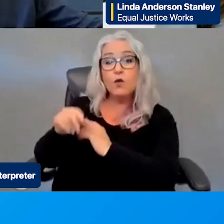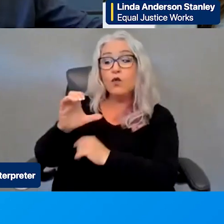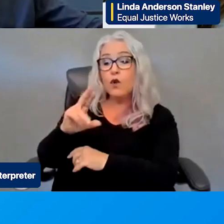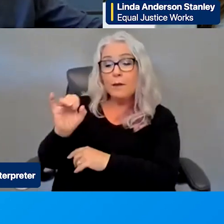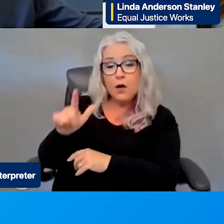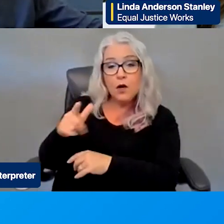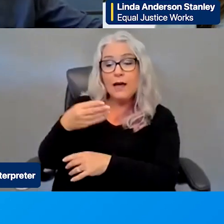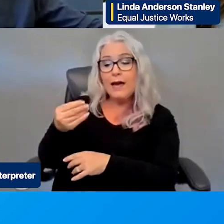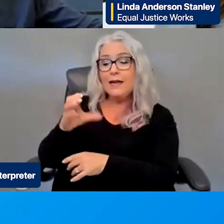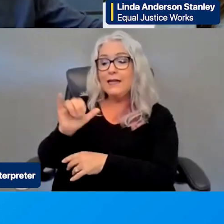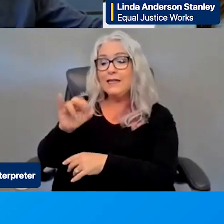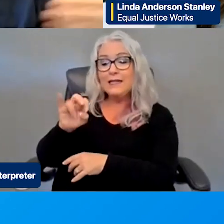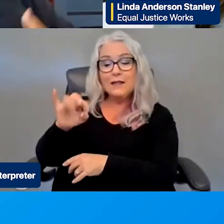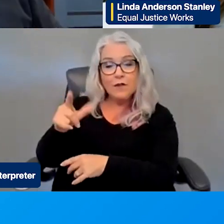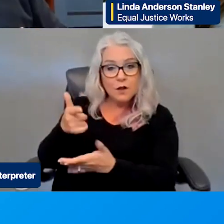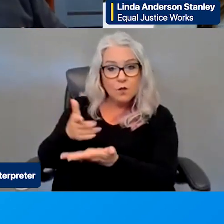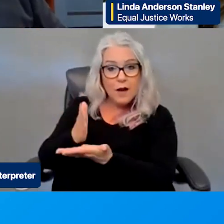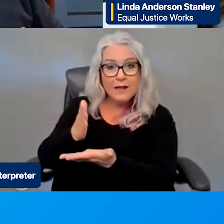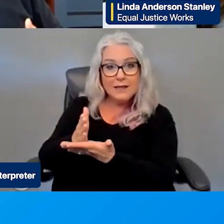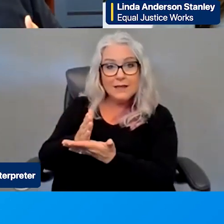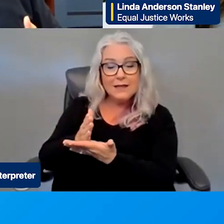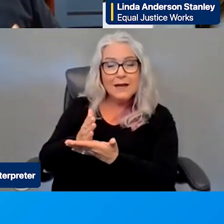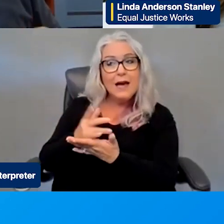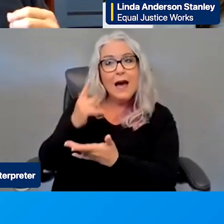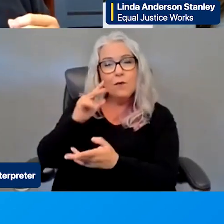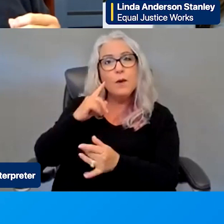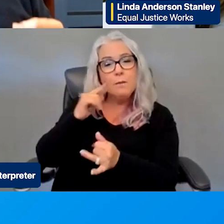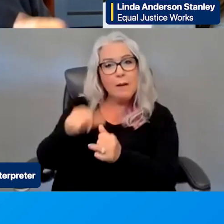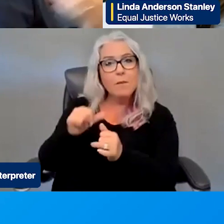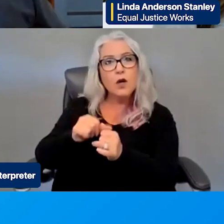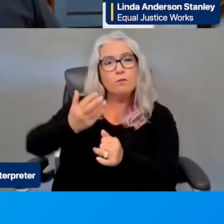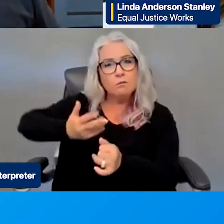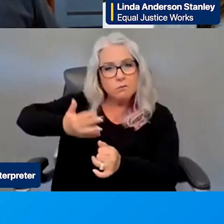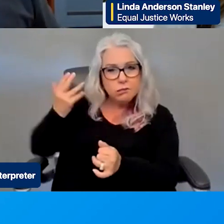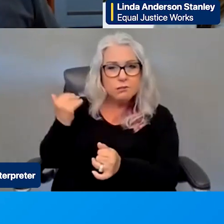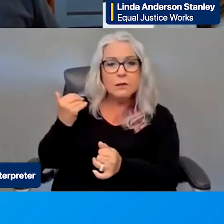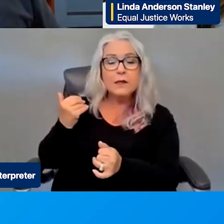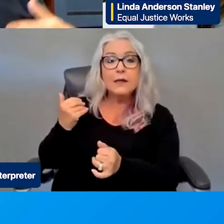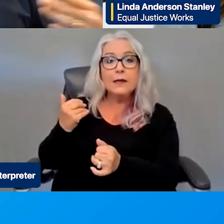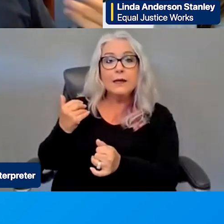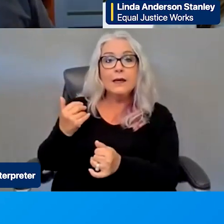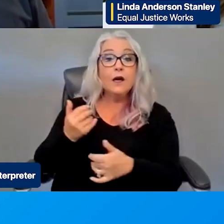law and I'm looking at cases that preceded ours. That once staffing changes and